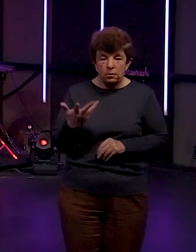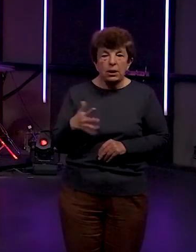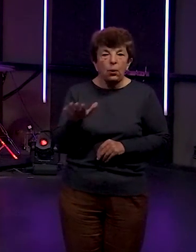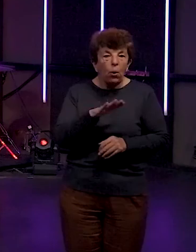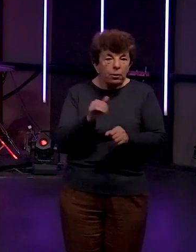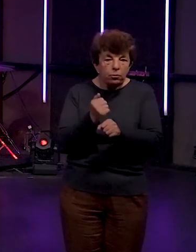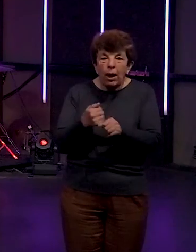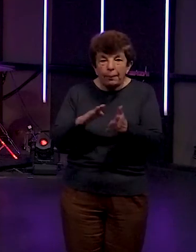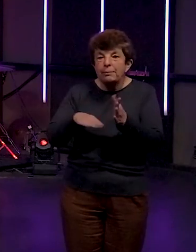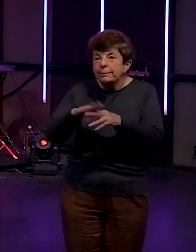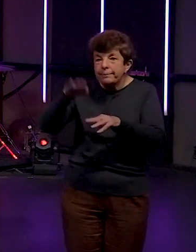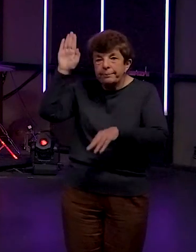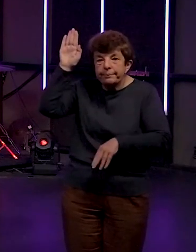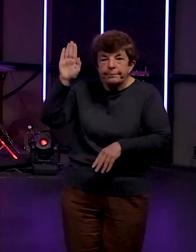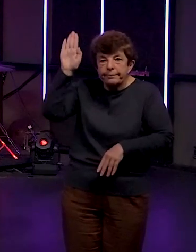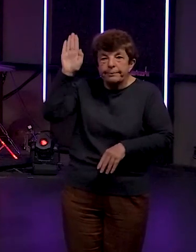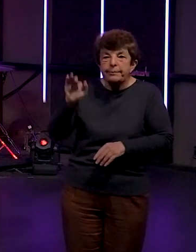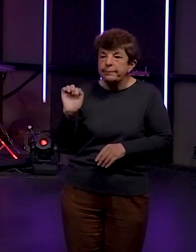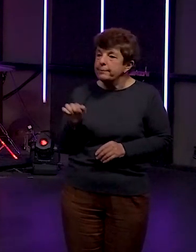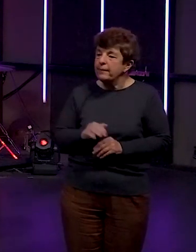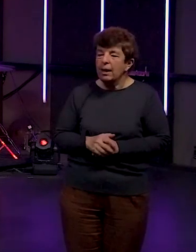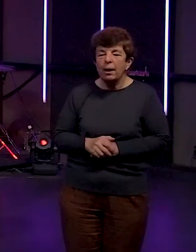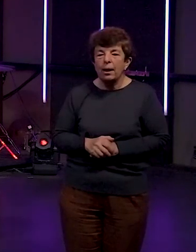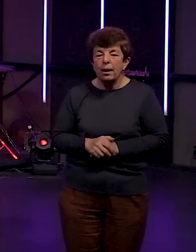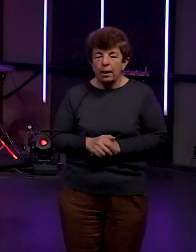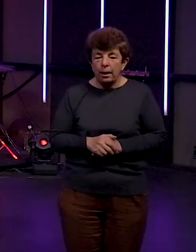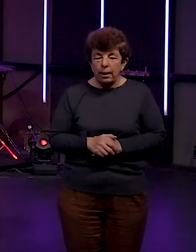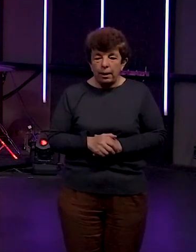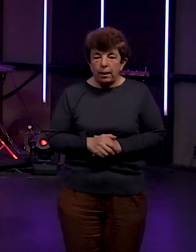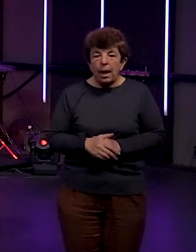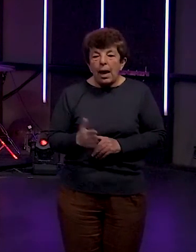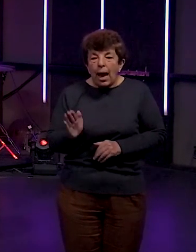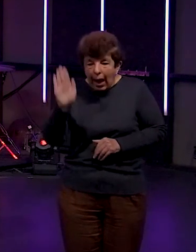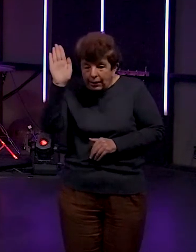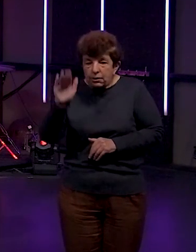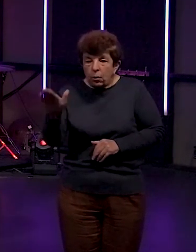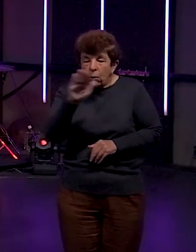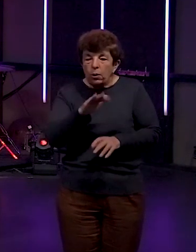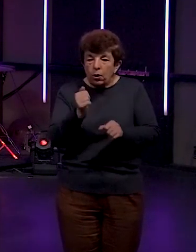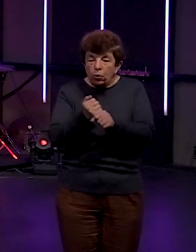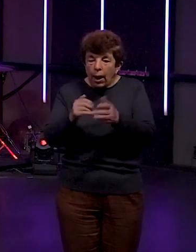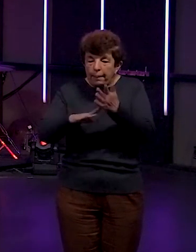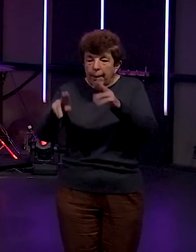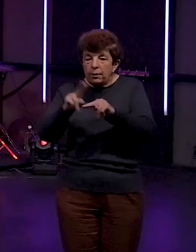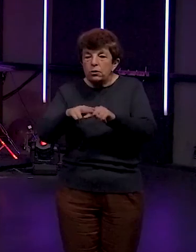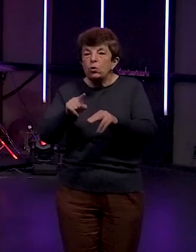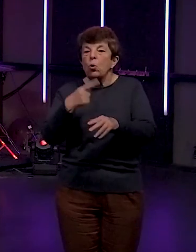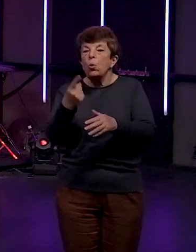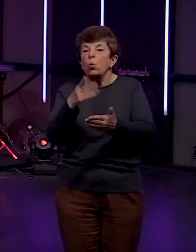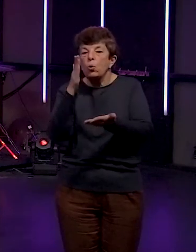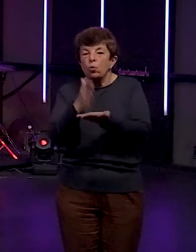grandparents put up their hands. Hands up all the grandparents who really really